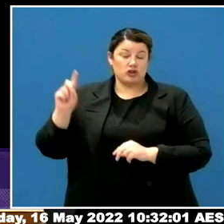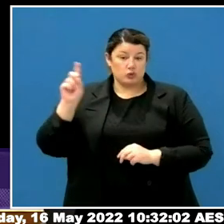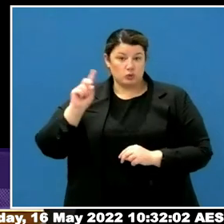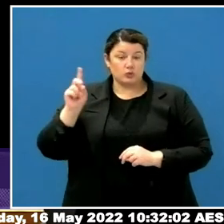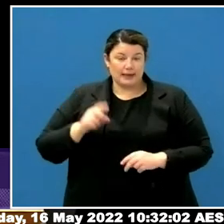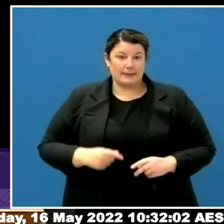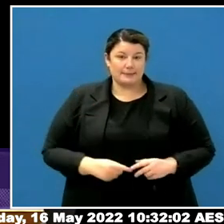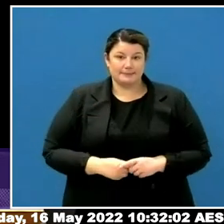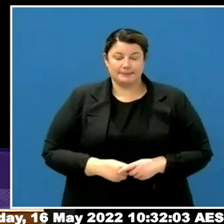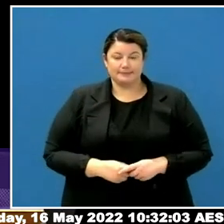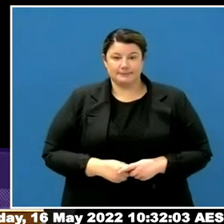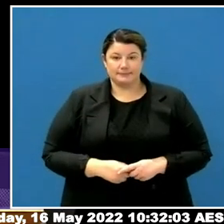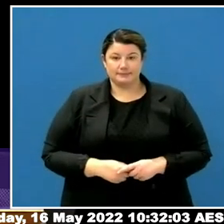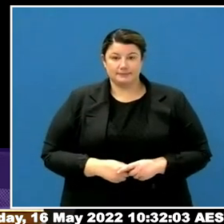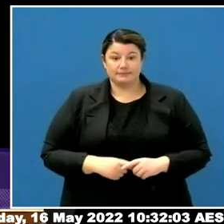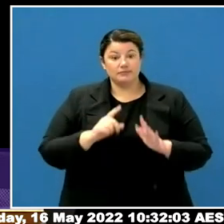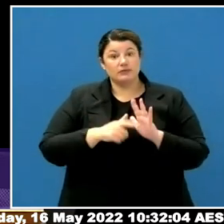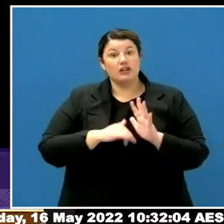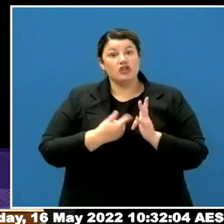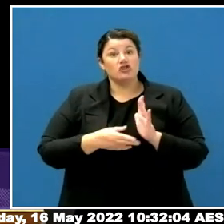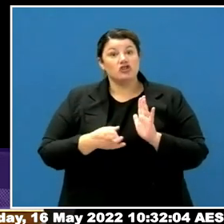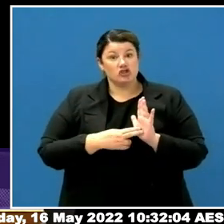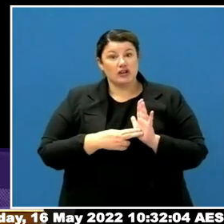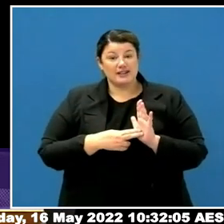Jason identifies as a First Nation man.